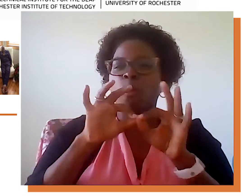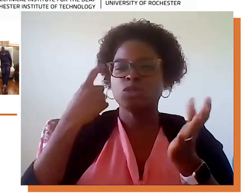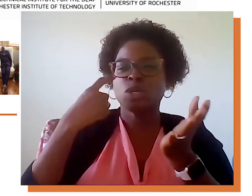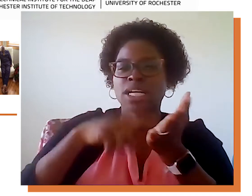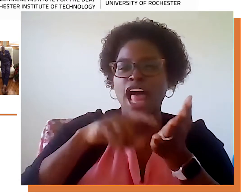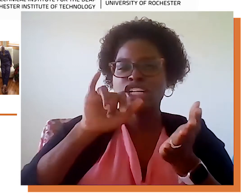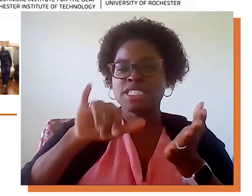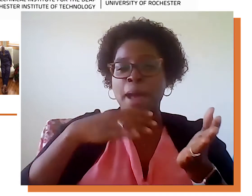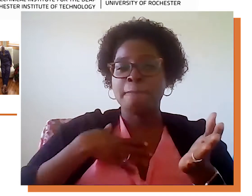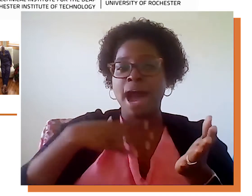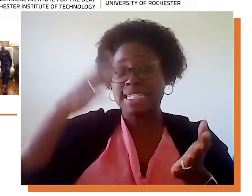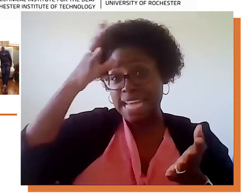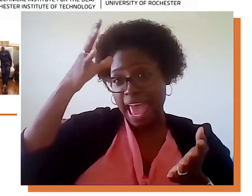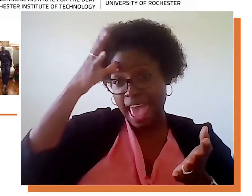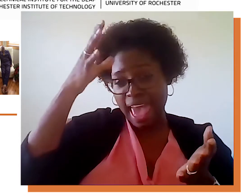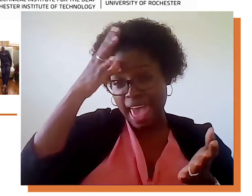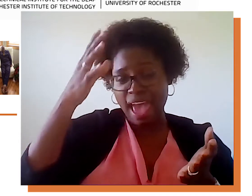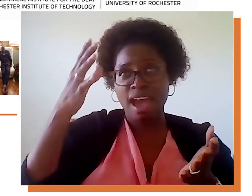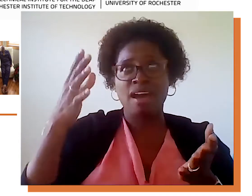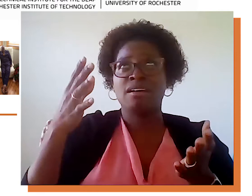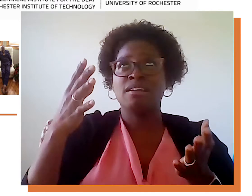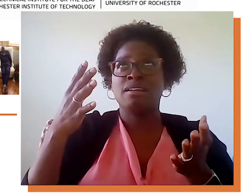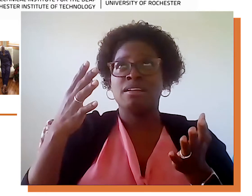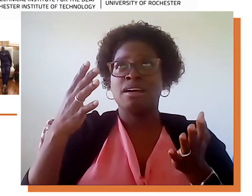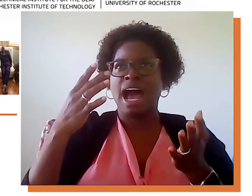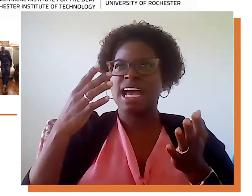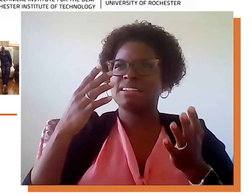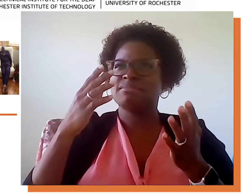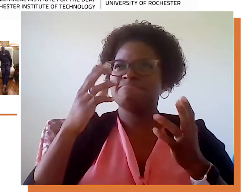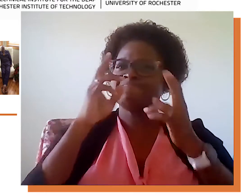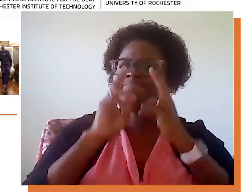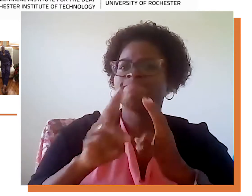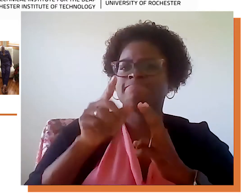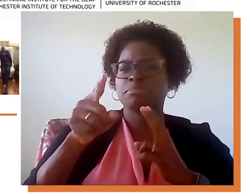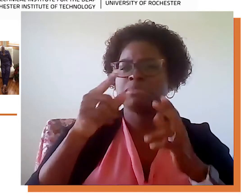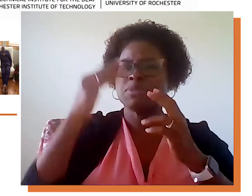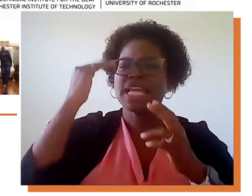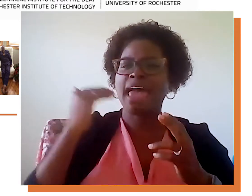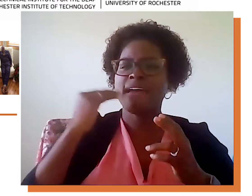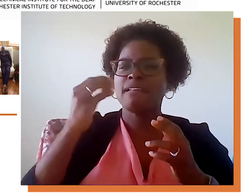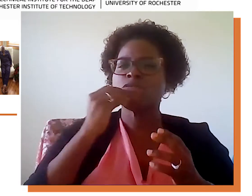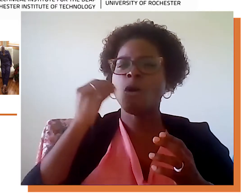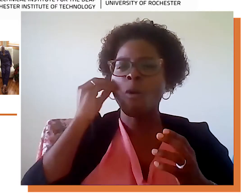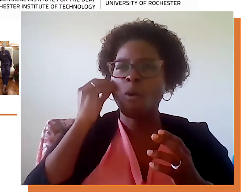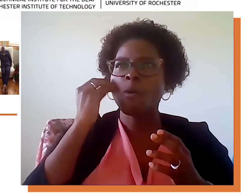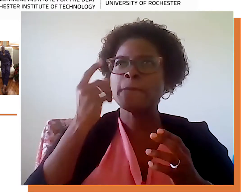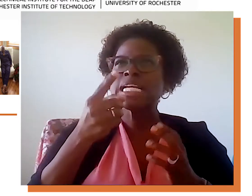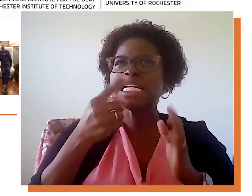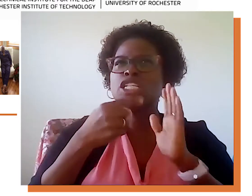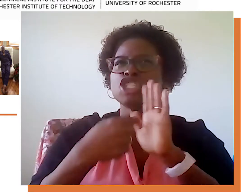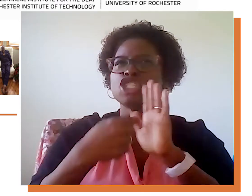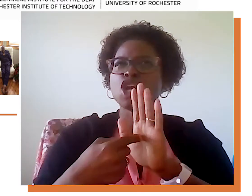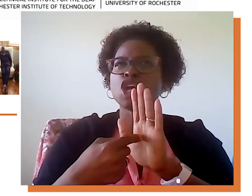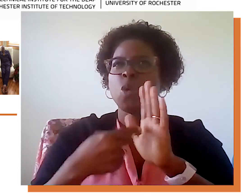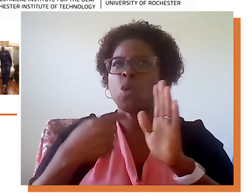I think it's really important to recognize that... I really owe a debt of gratitude and honor to my dad,